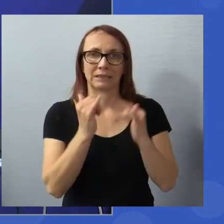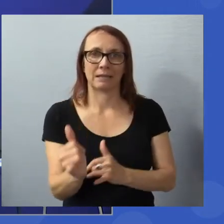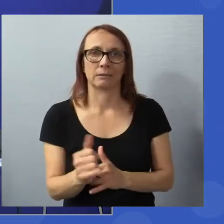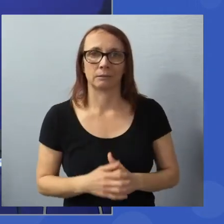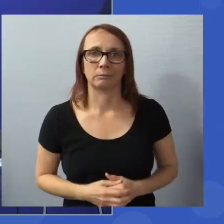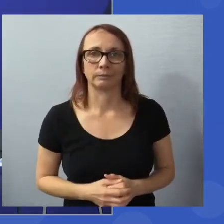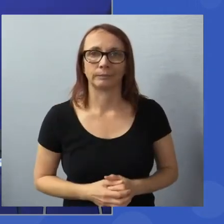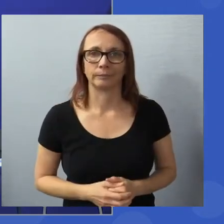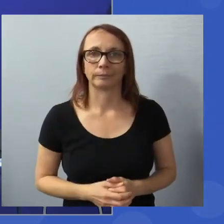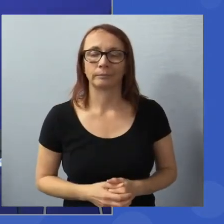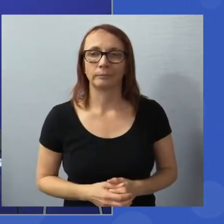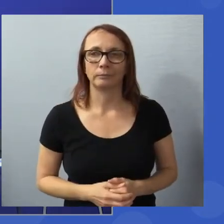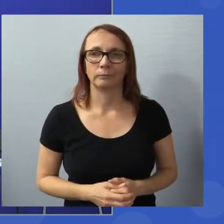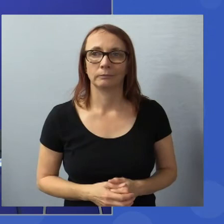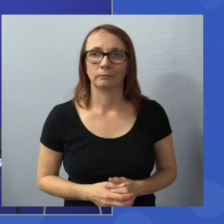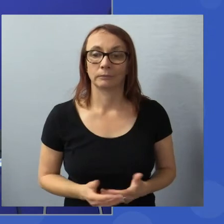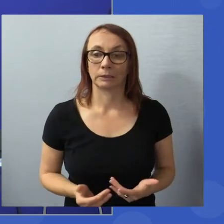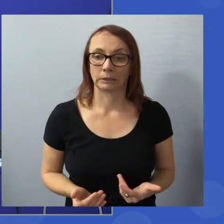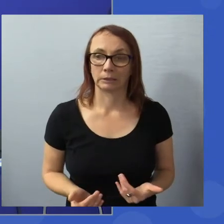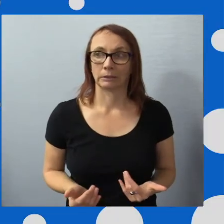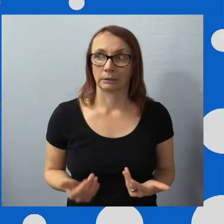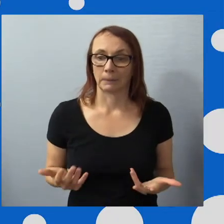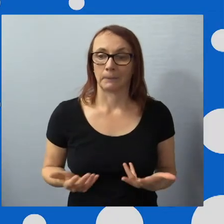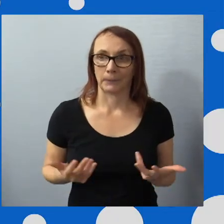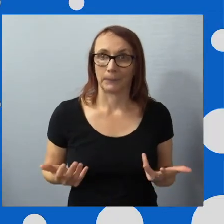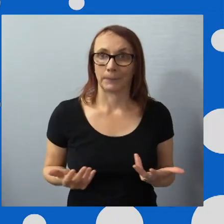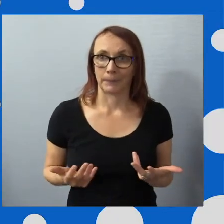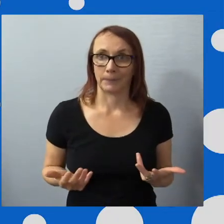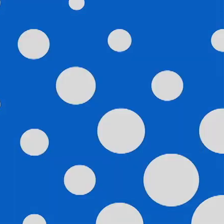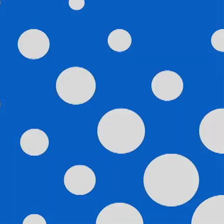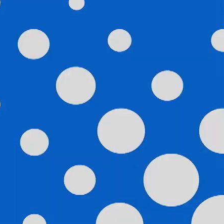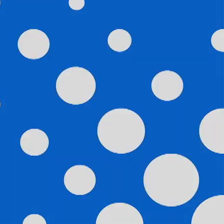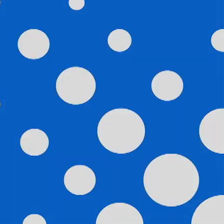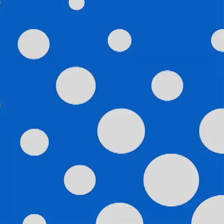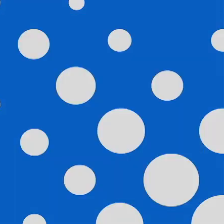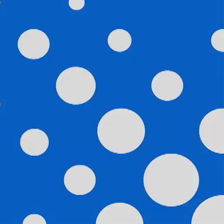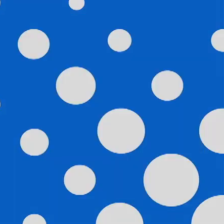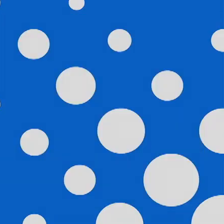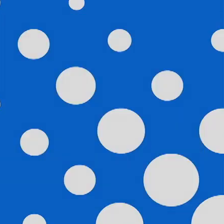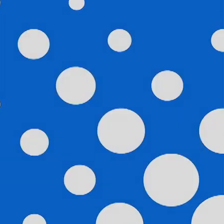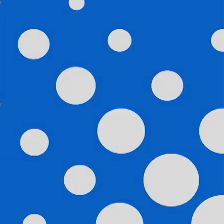which will be appearing yes sorry I'm putting Chris under a tremendous amount